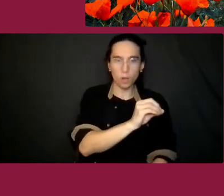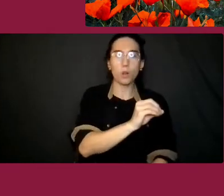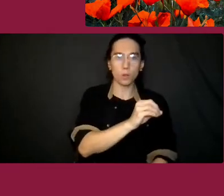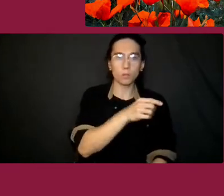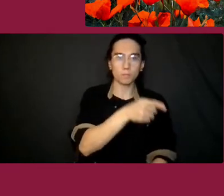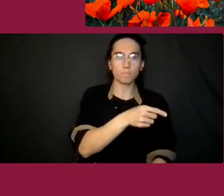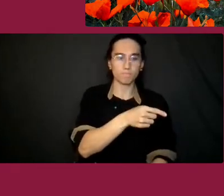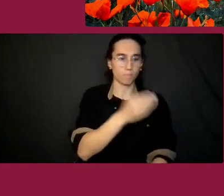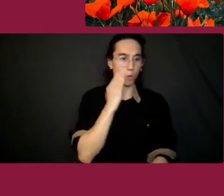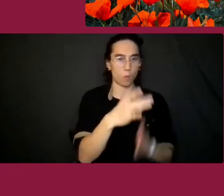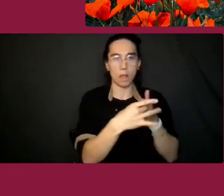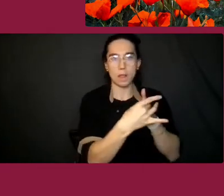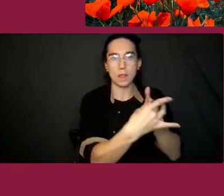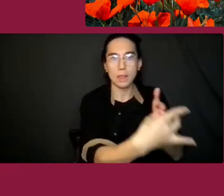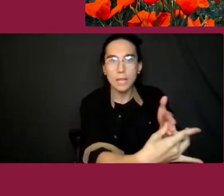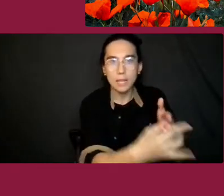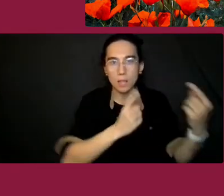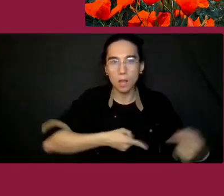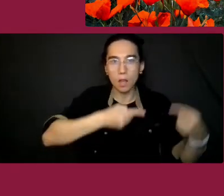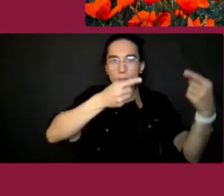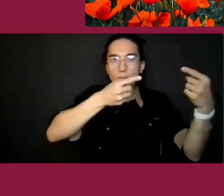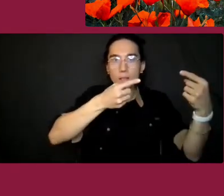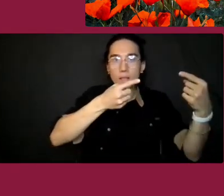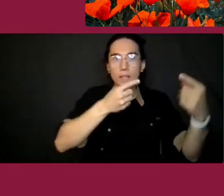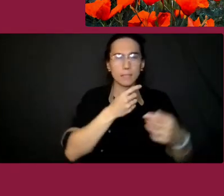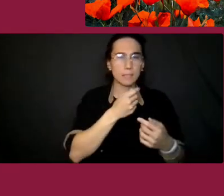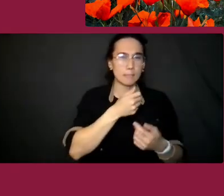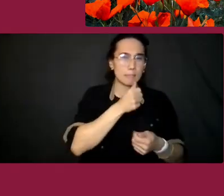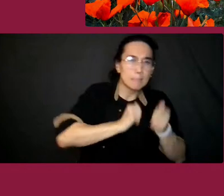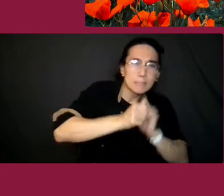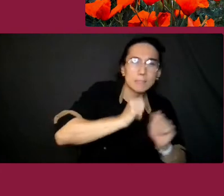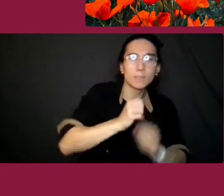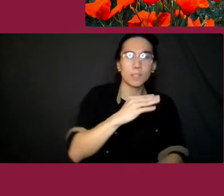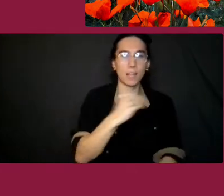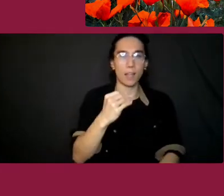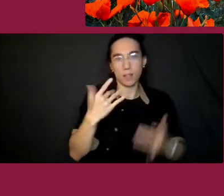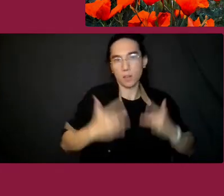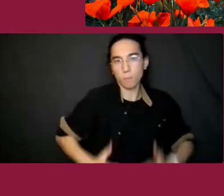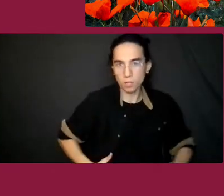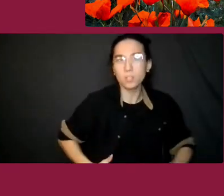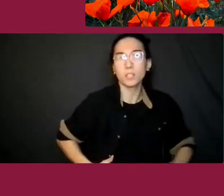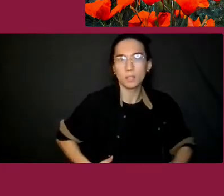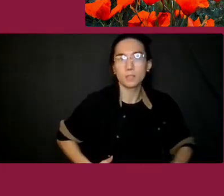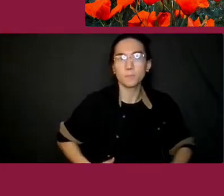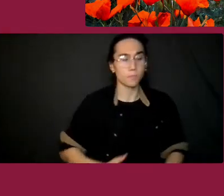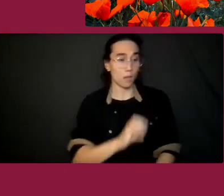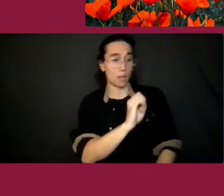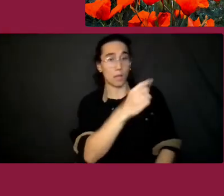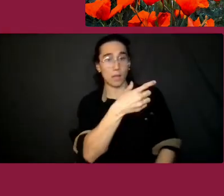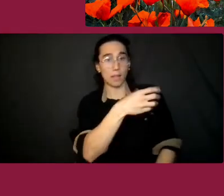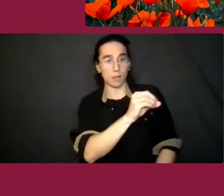suffering, and depression. In your first bullet, it said the ego creates a sense of separation